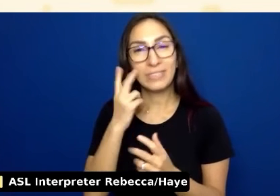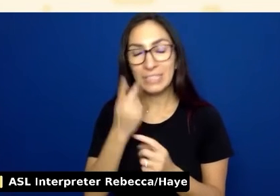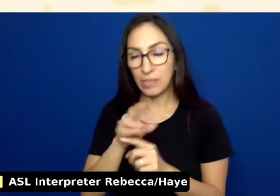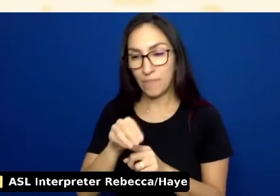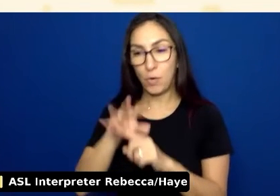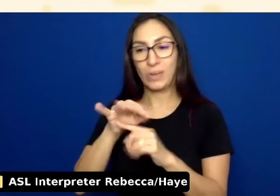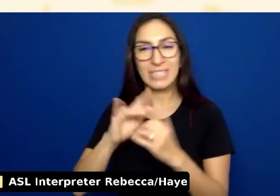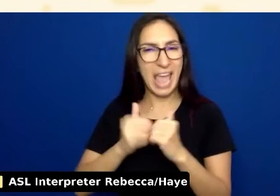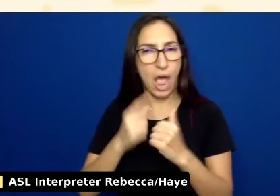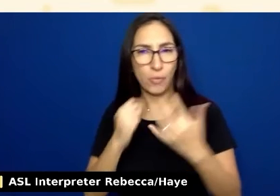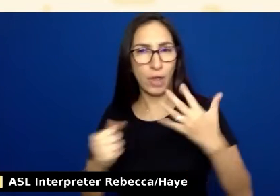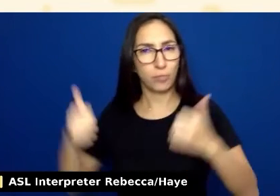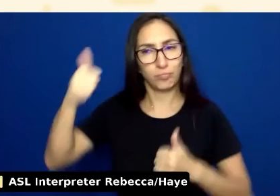Through links and buttons, we can see